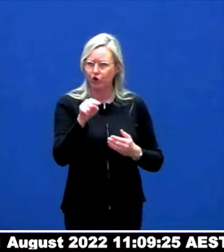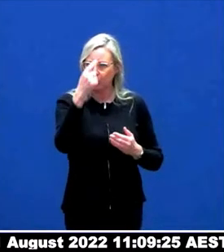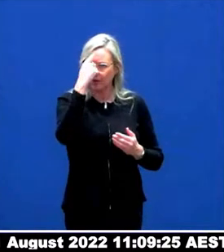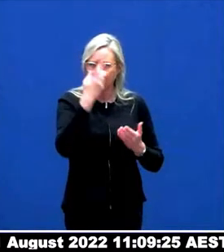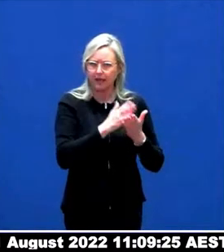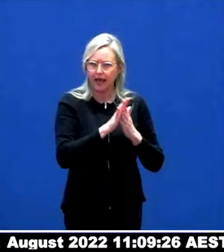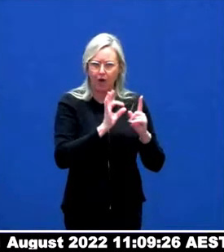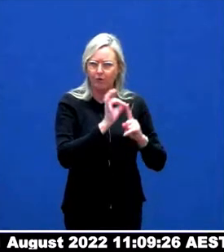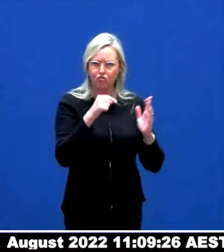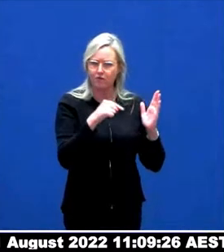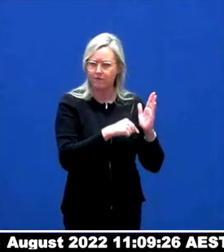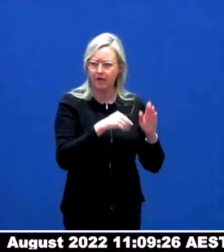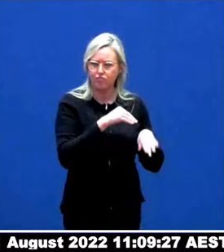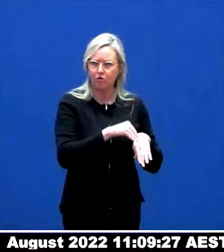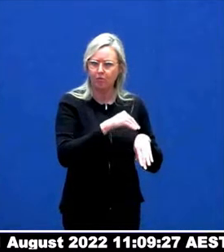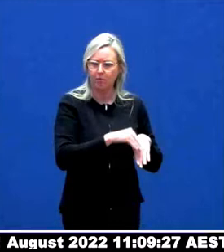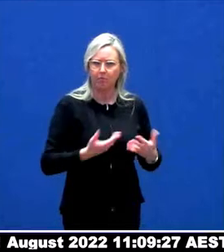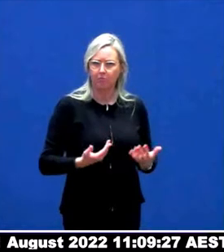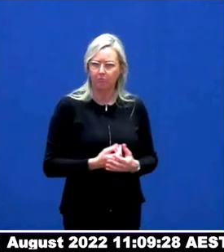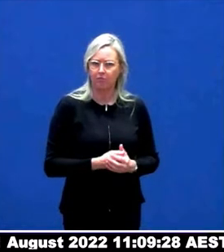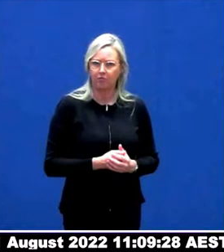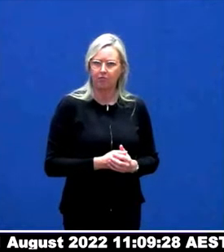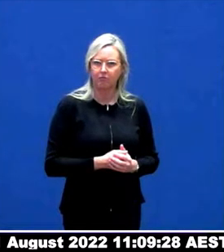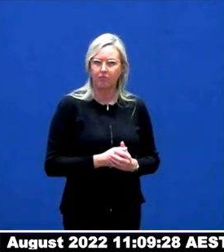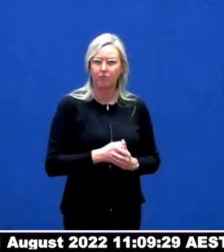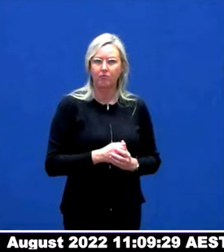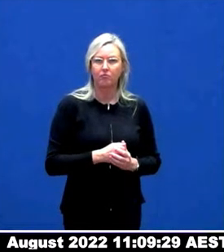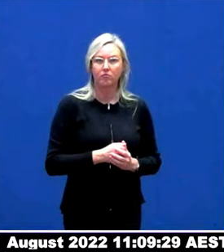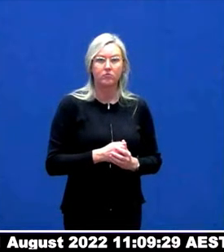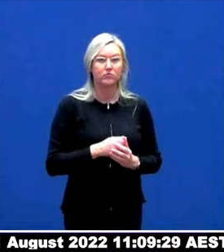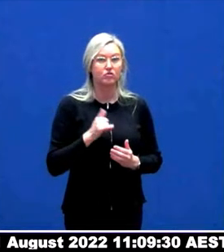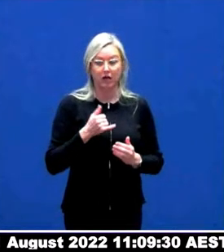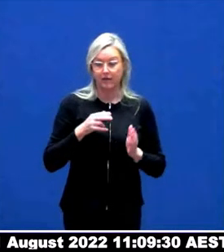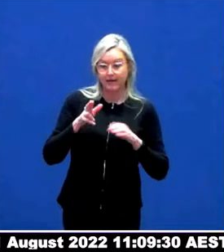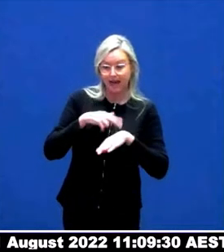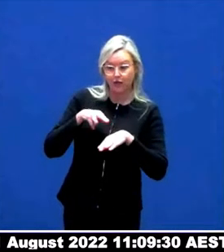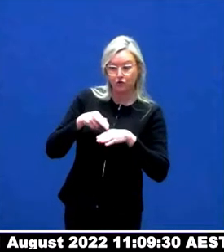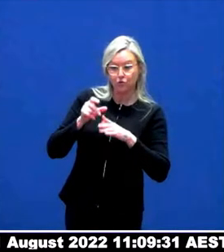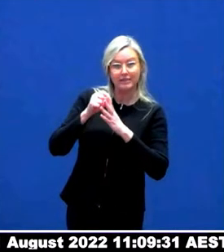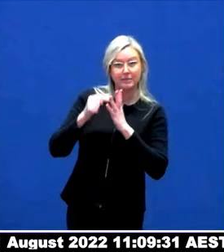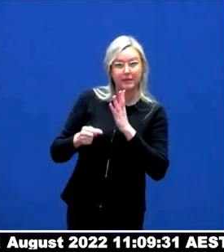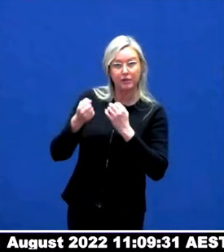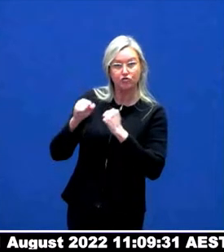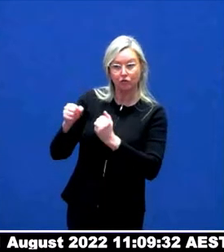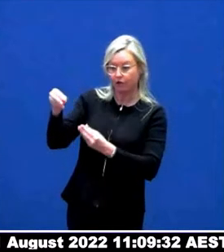Is it to just take the National Disability Strategy and use the processes that have been